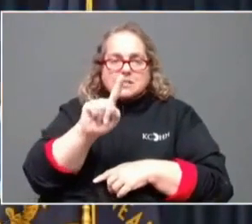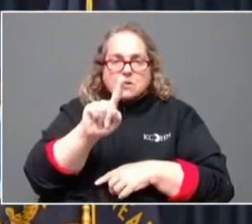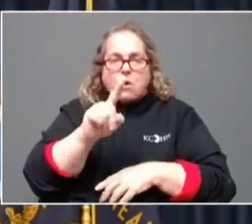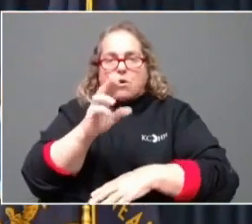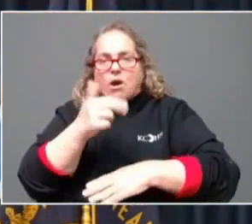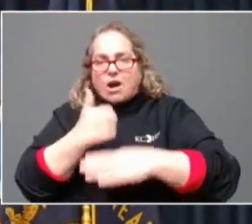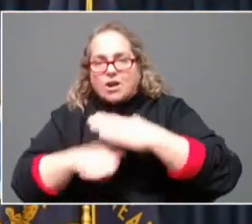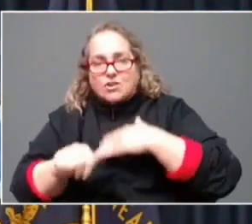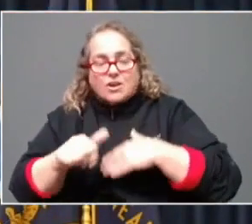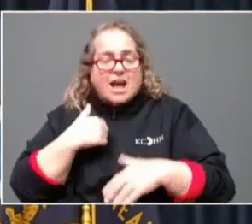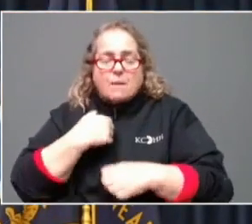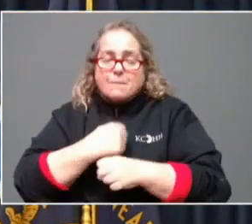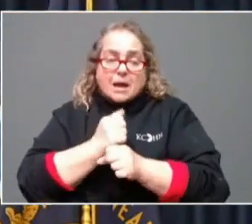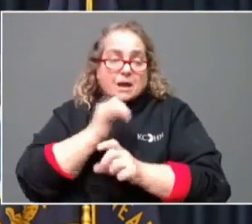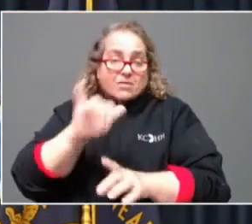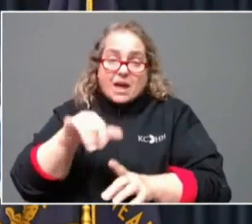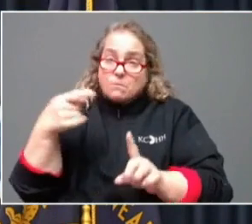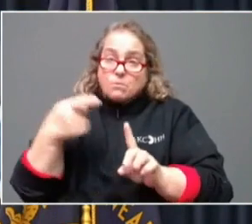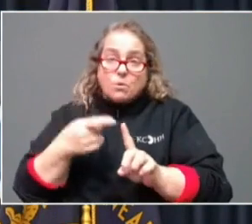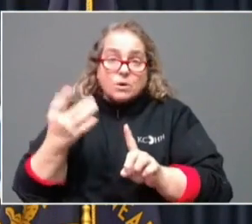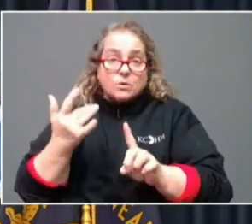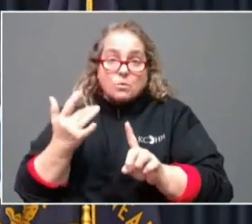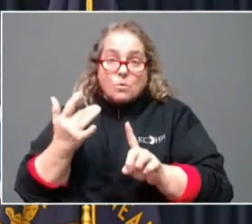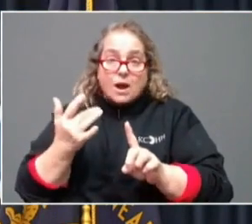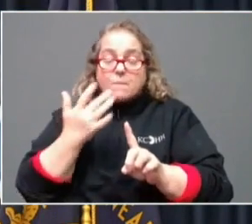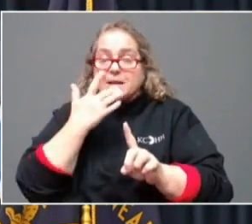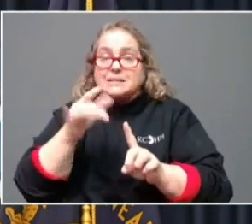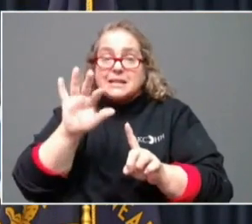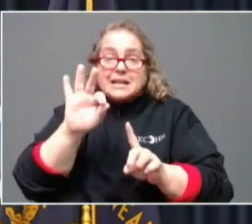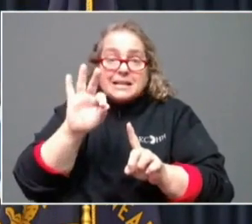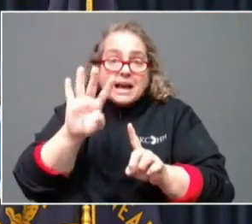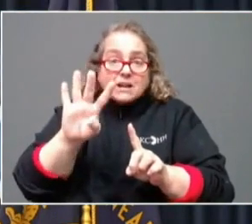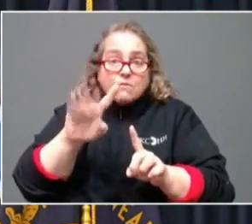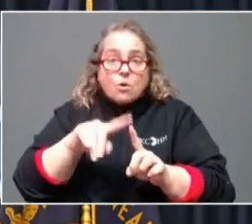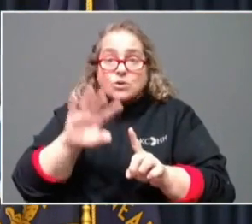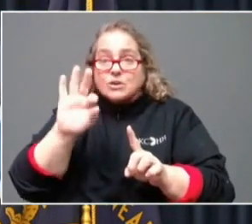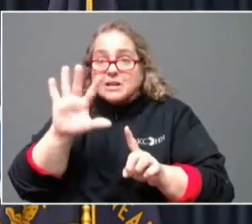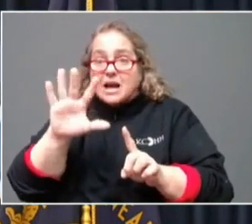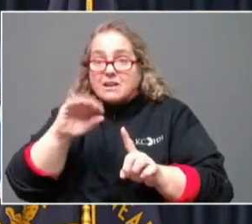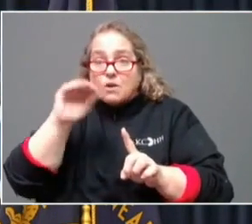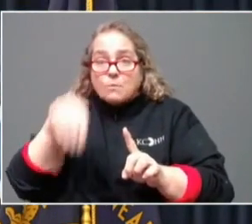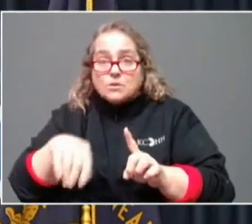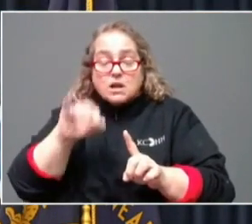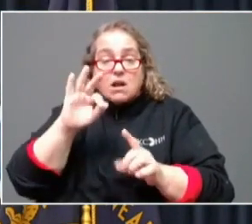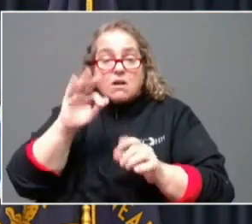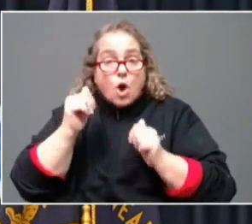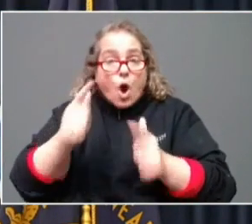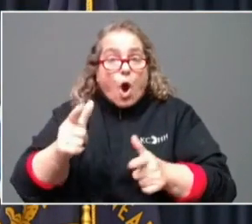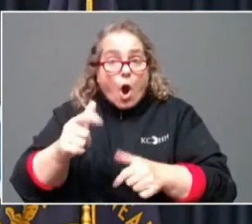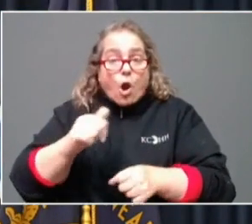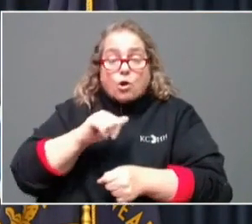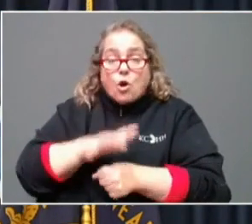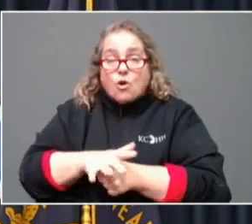point because 94-95% of all of the COVID deaths in Kentucky since July one